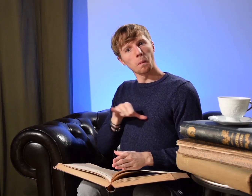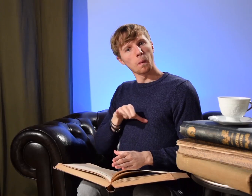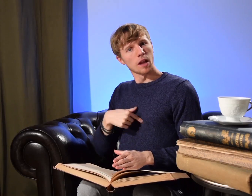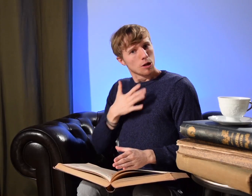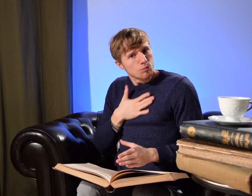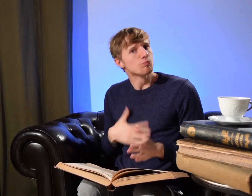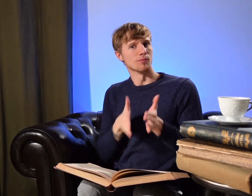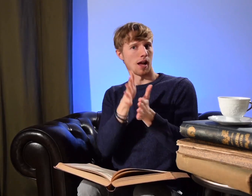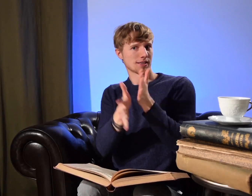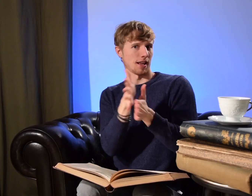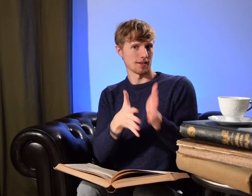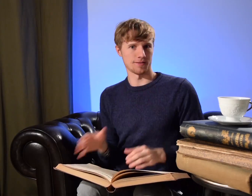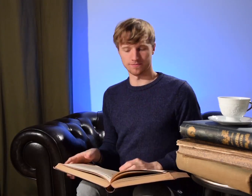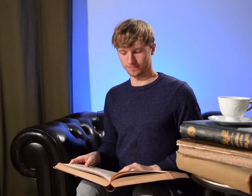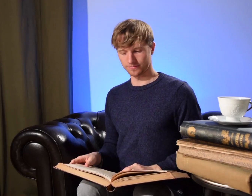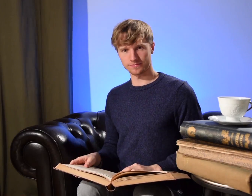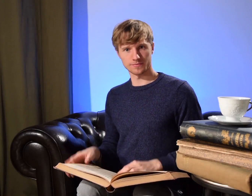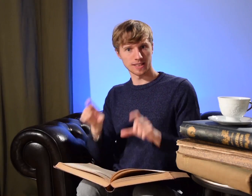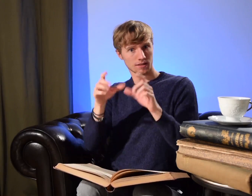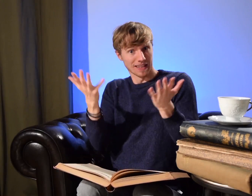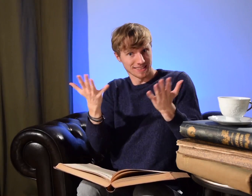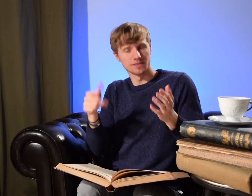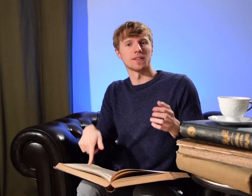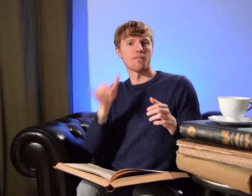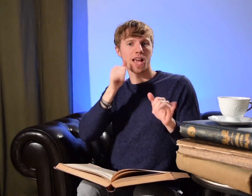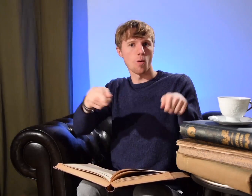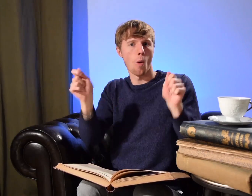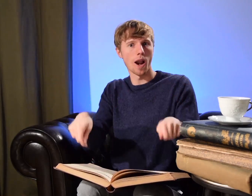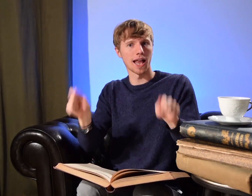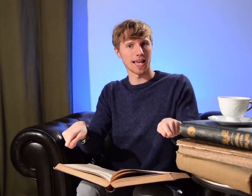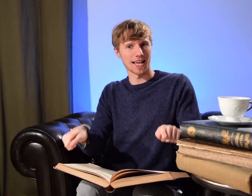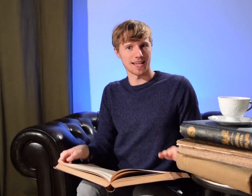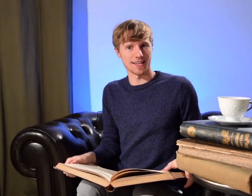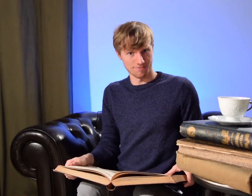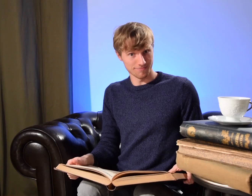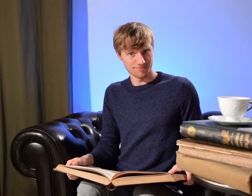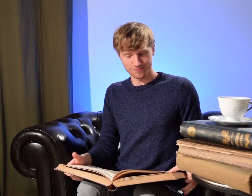that I find very interesting. Which fairy-tale is that? "Mother Hulda".